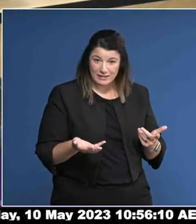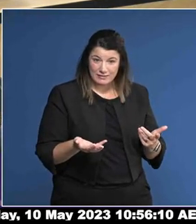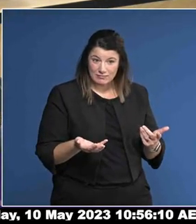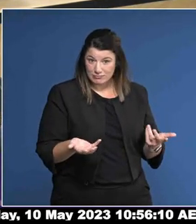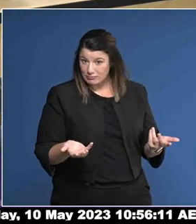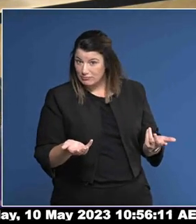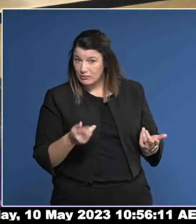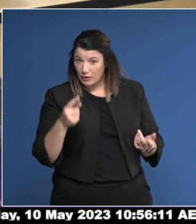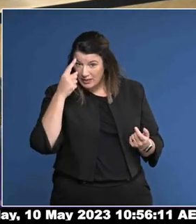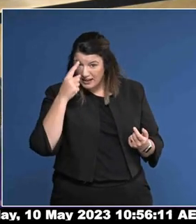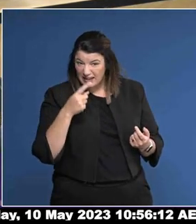is a child protection concern?